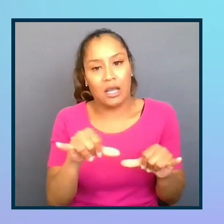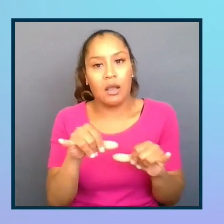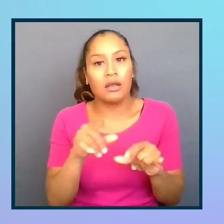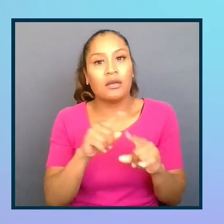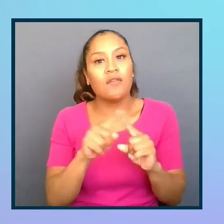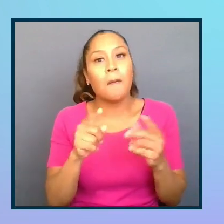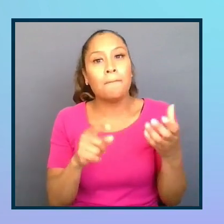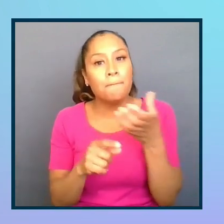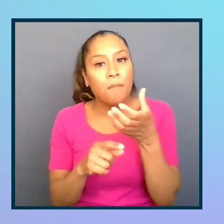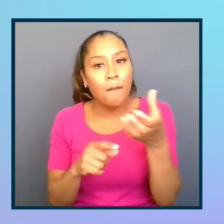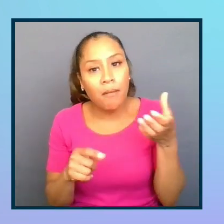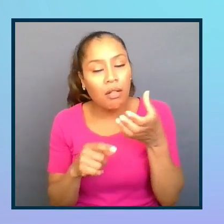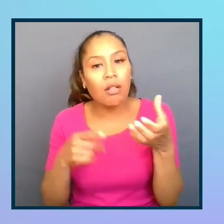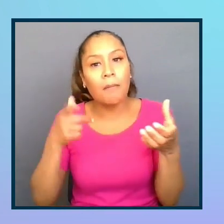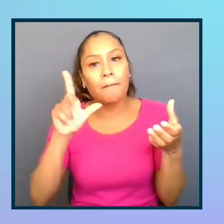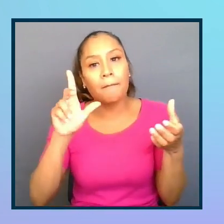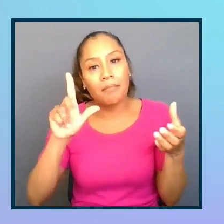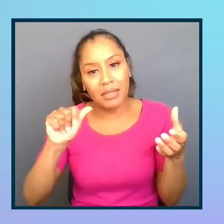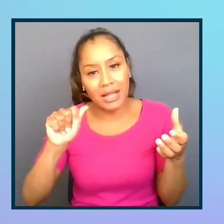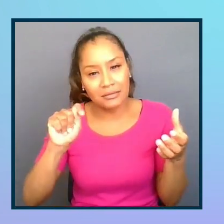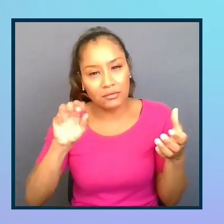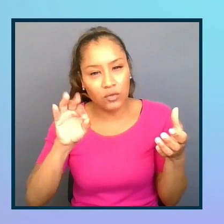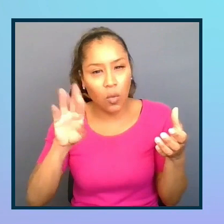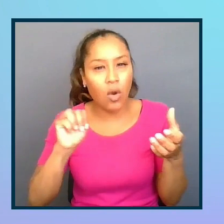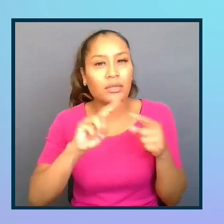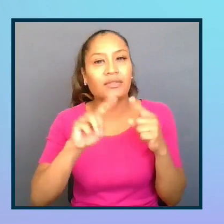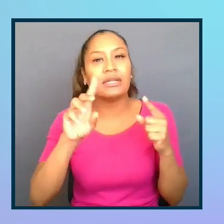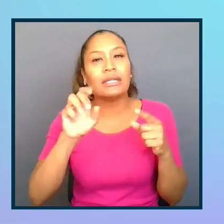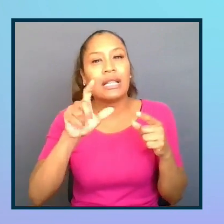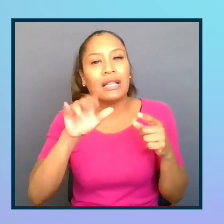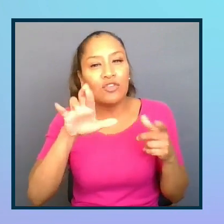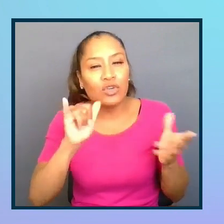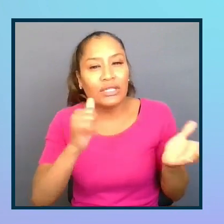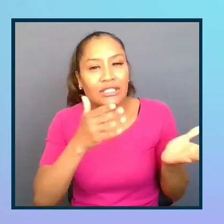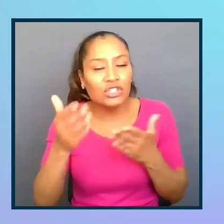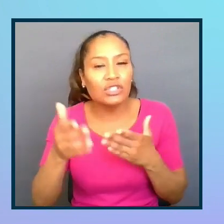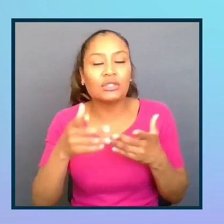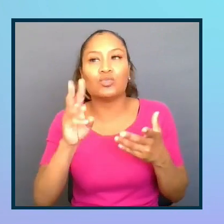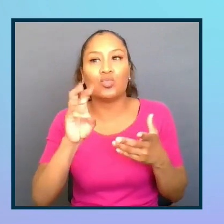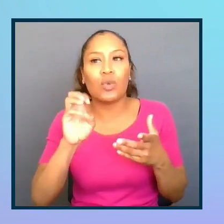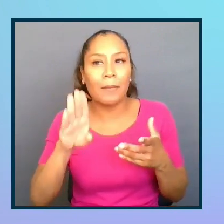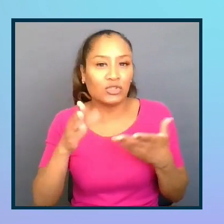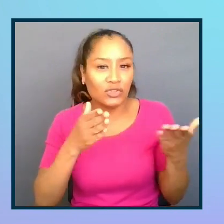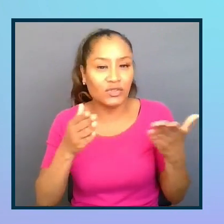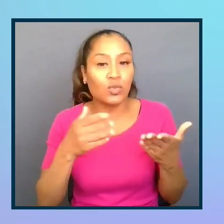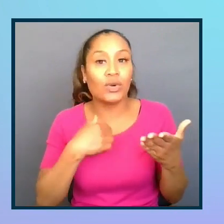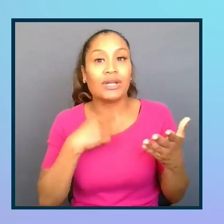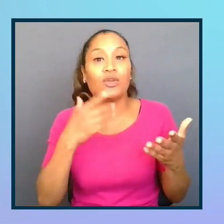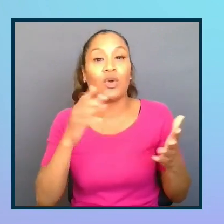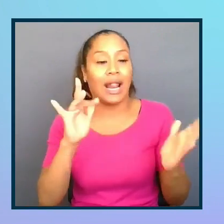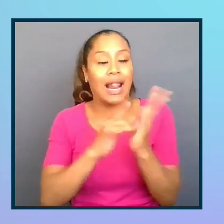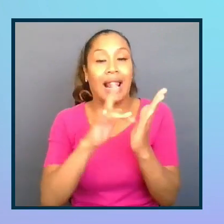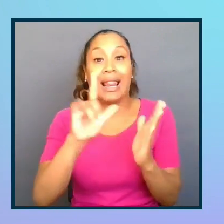or delivery sort of services and web services. We do link two pages on the web within the mobile app.